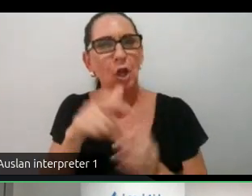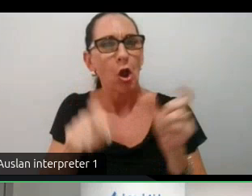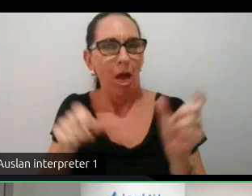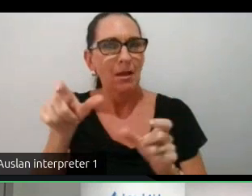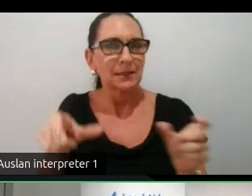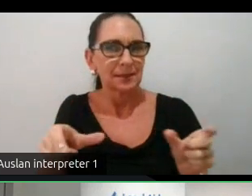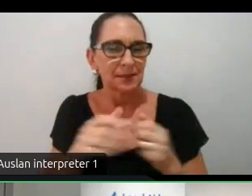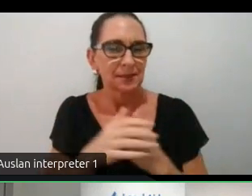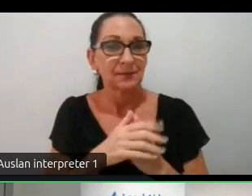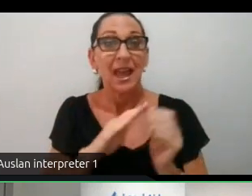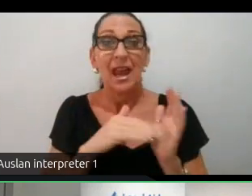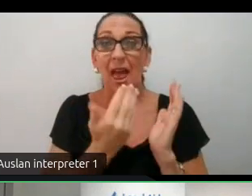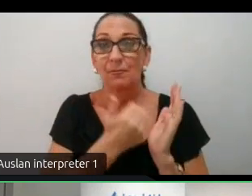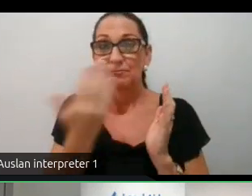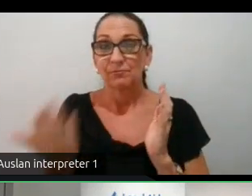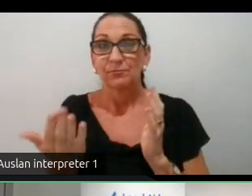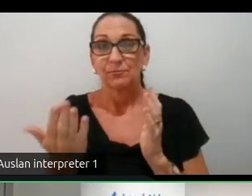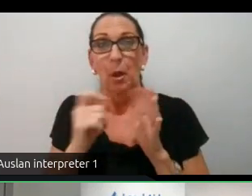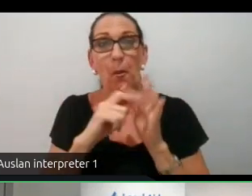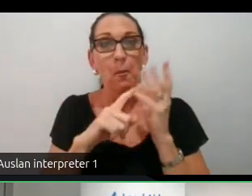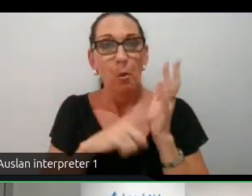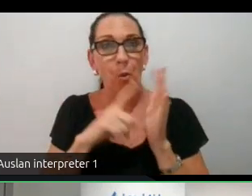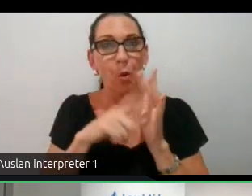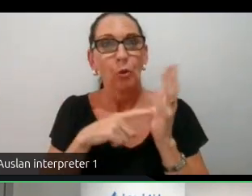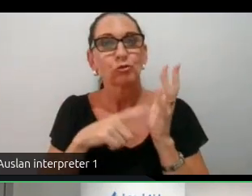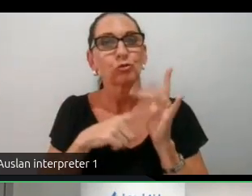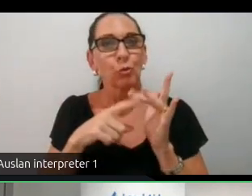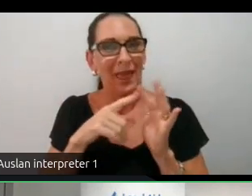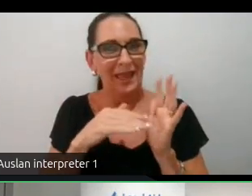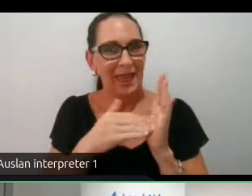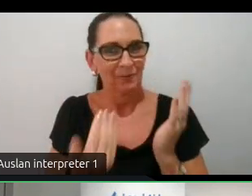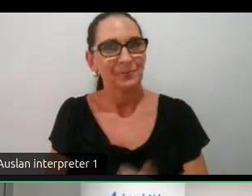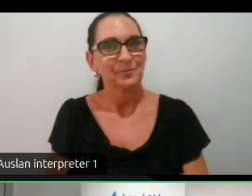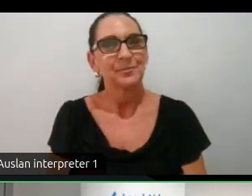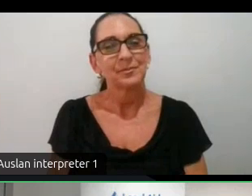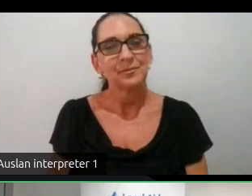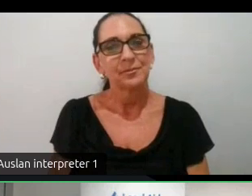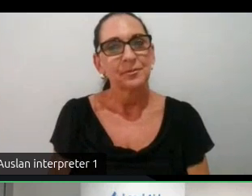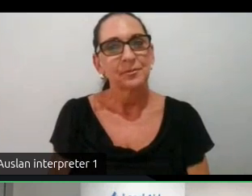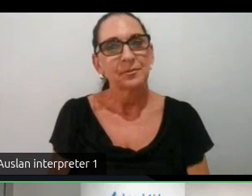these issues? So, I'm going to hand over to Paul and Julie now. Thank you guys. Excellent. So,